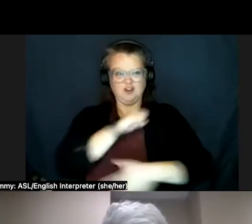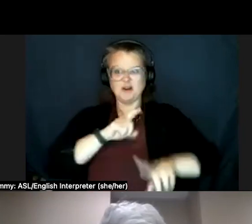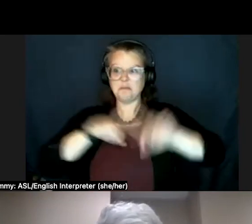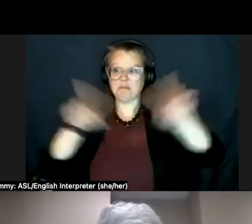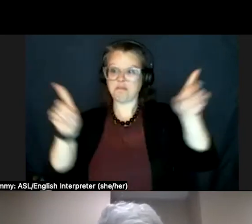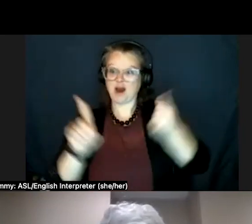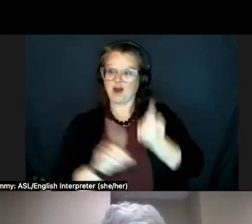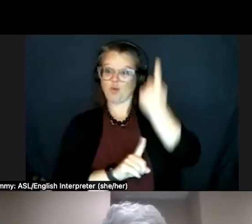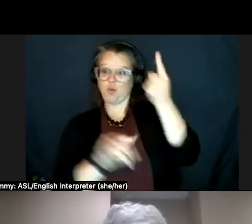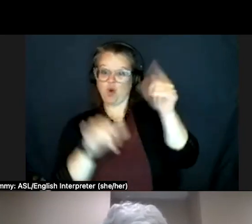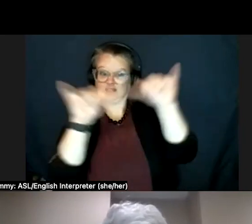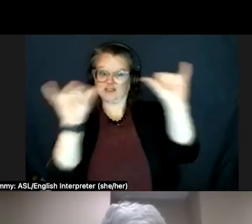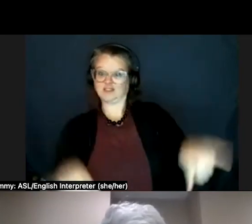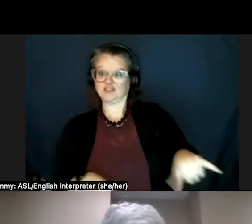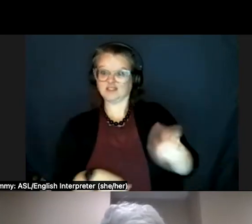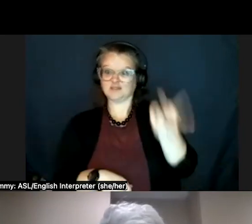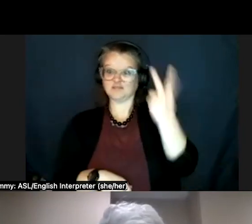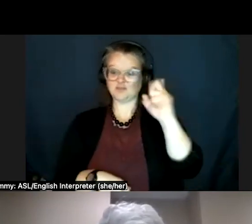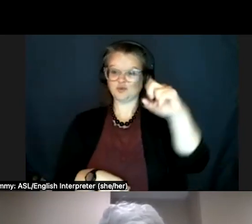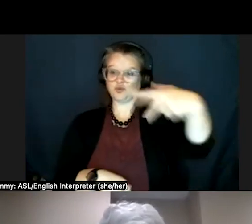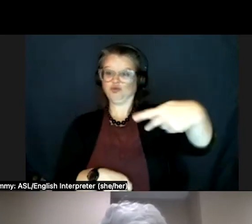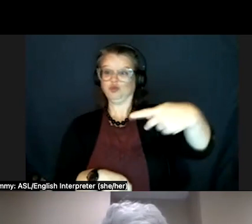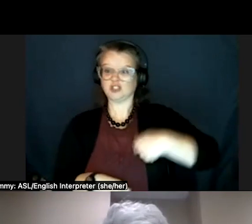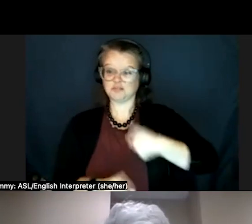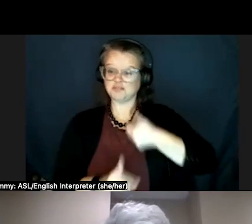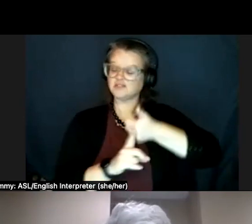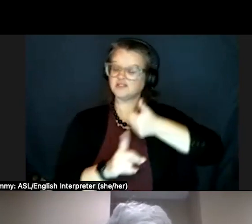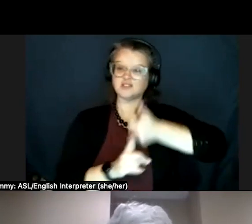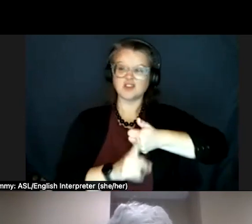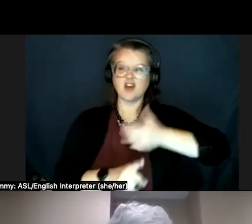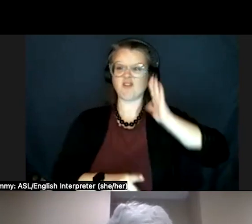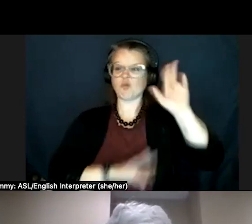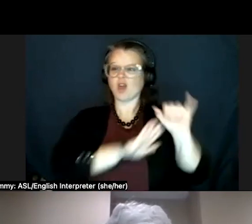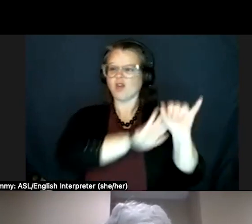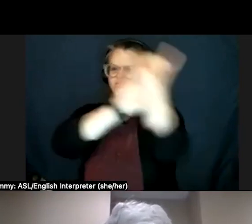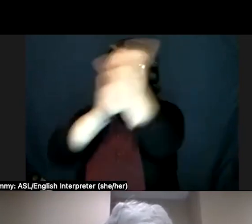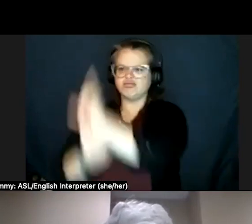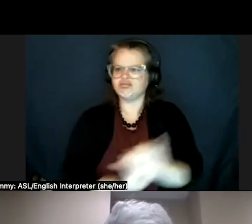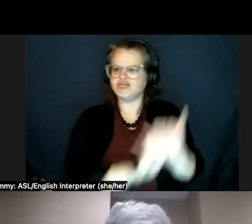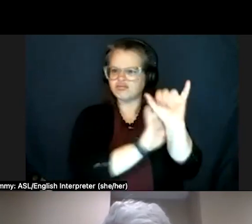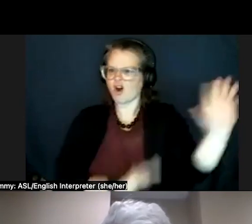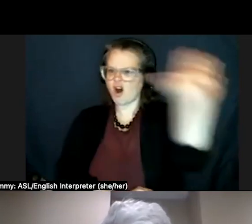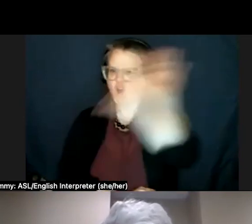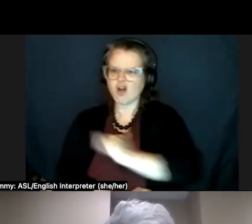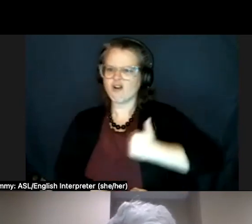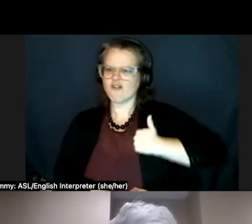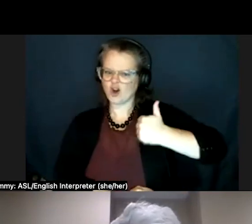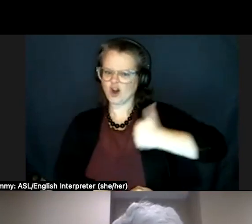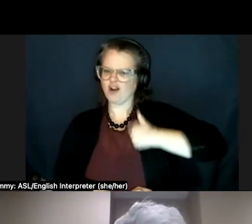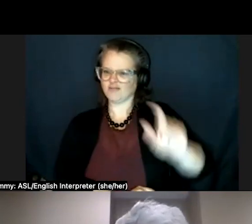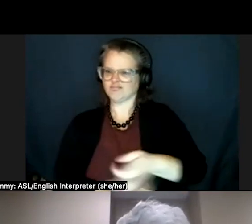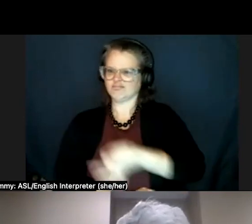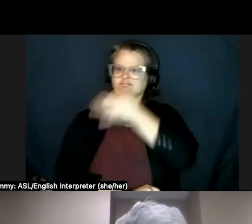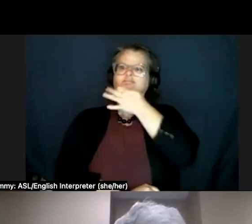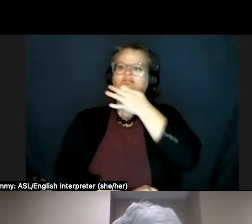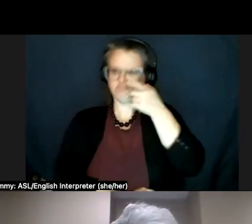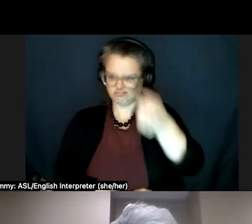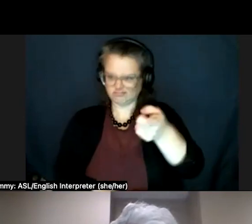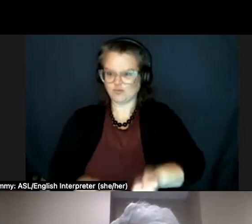and take the guesswork out. And this has done a few things to help transportation in the industry.